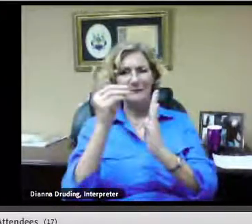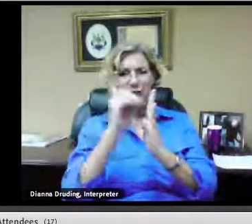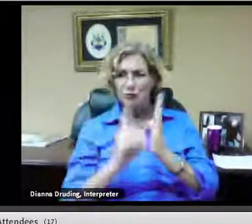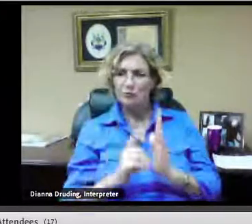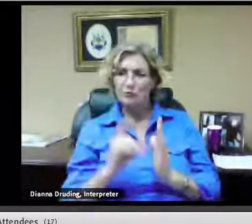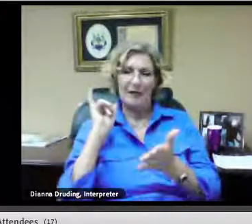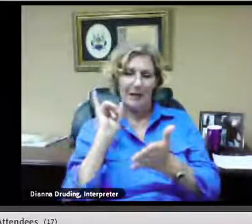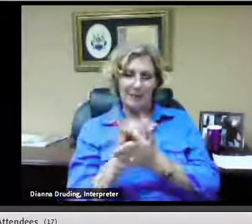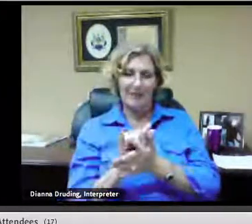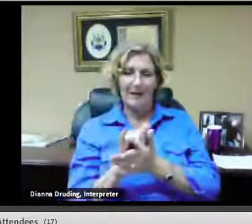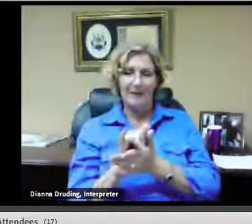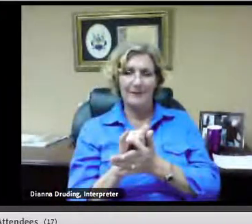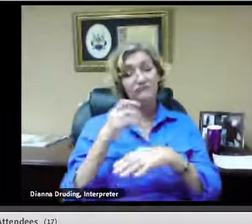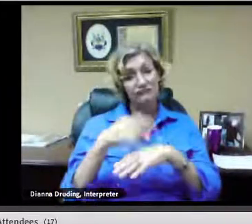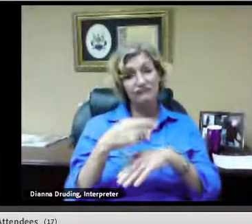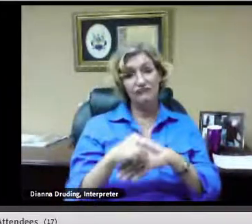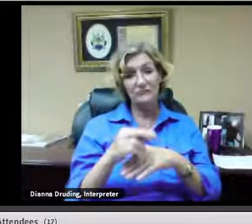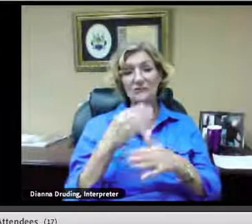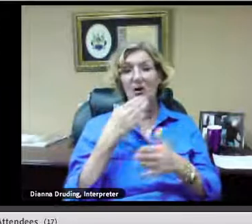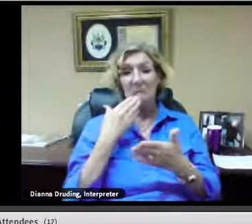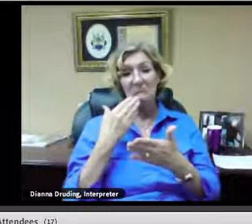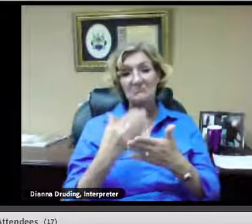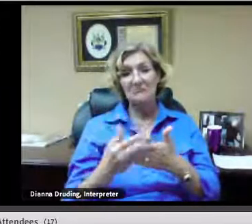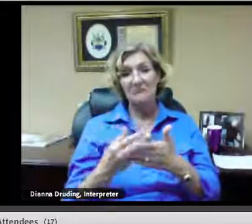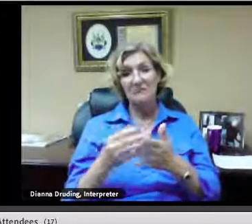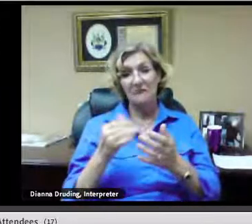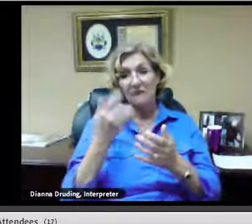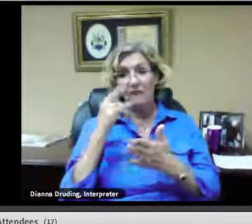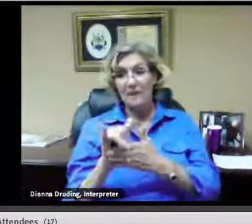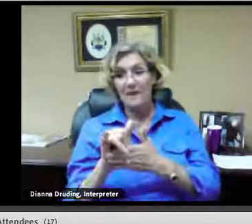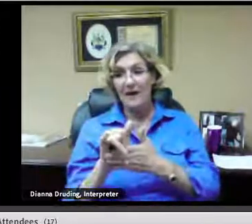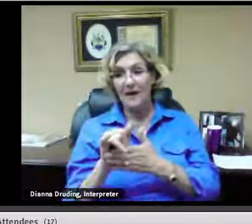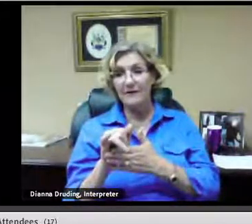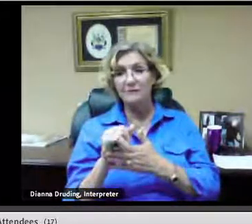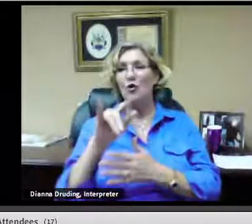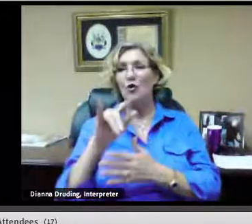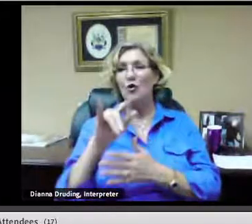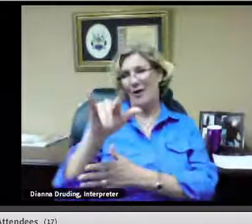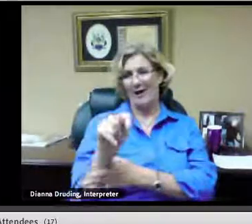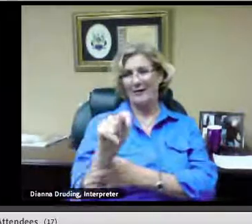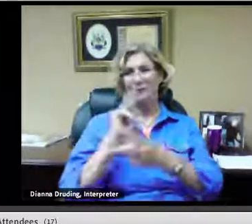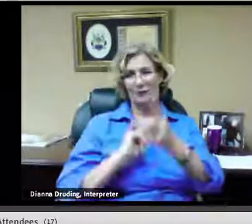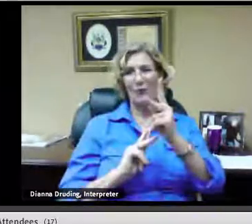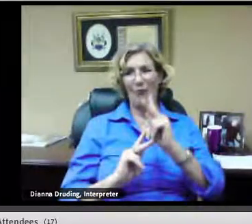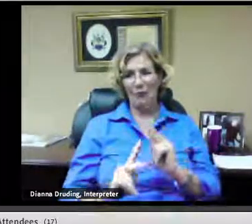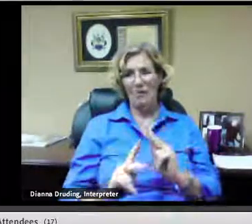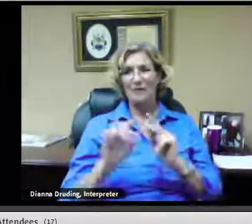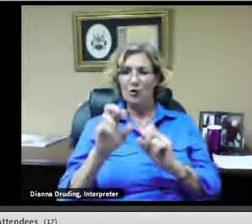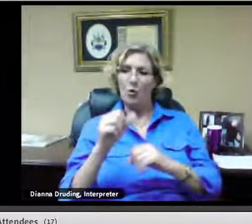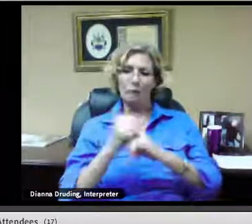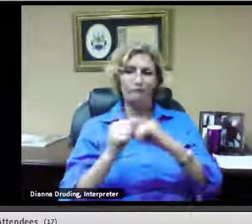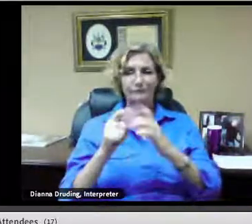or whoever's constructing your sites. Okay. So some practical things as we kind of end to hopefully give you some resources